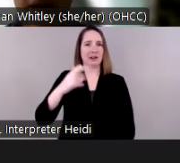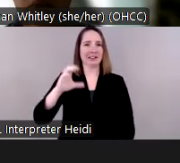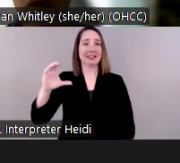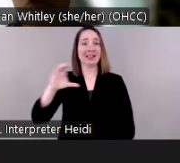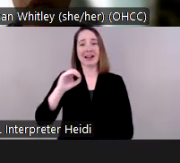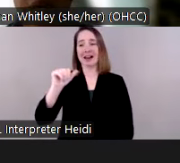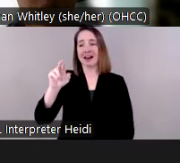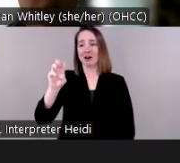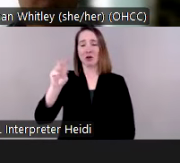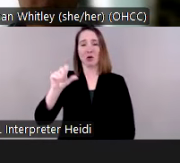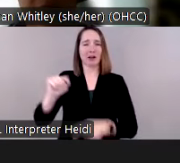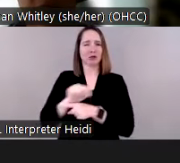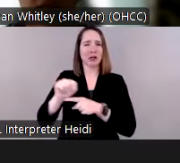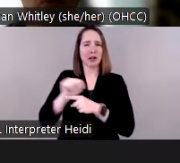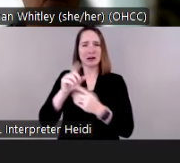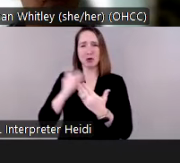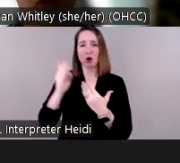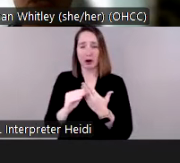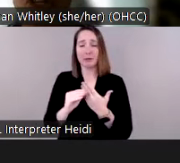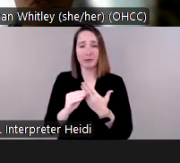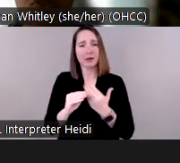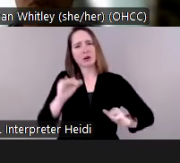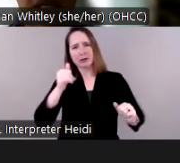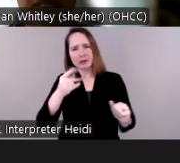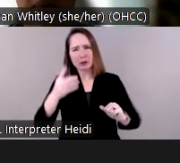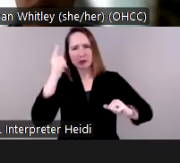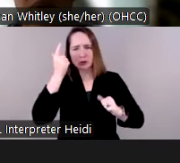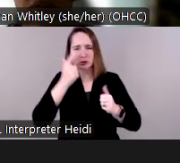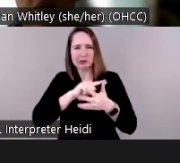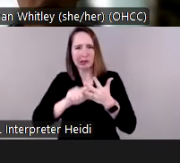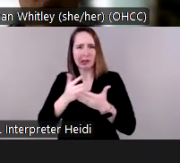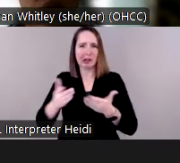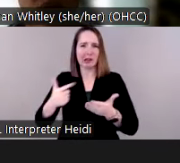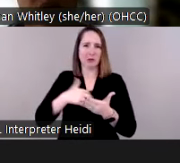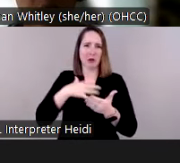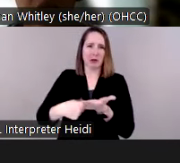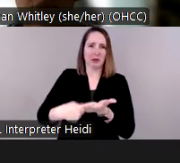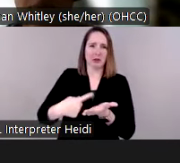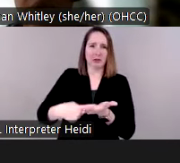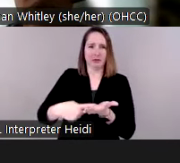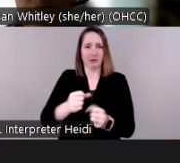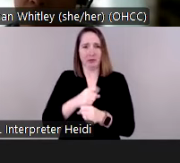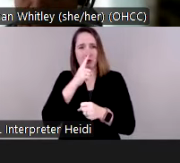Carewell training programs, there are a few logistical things that we want to go